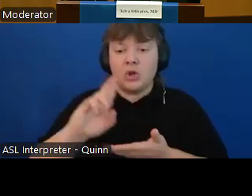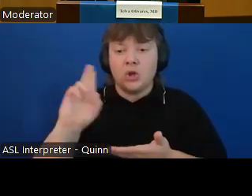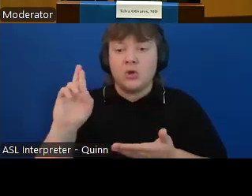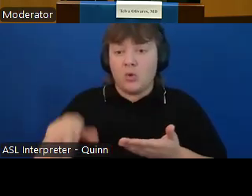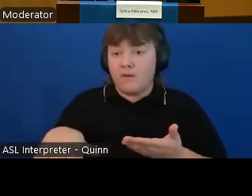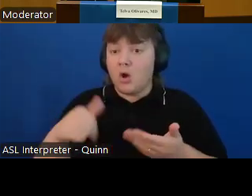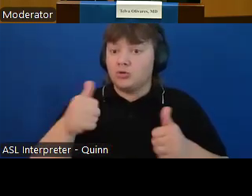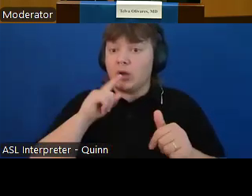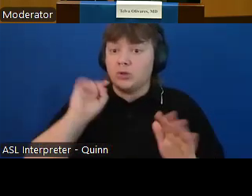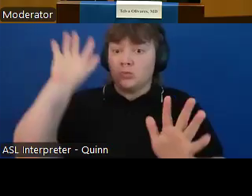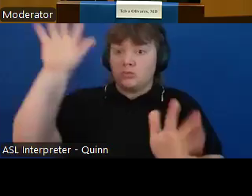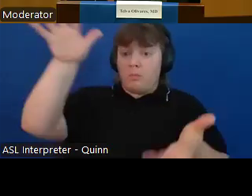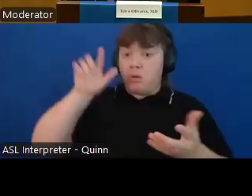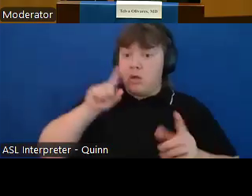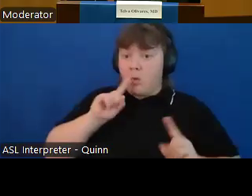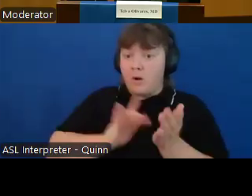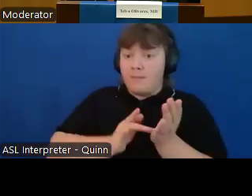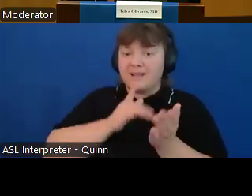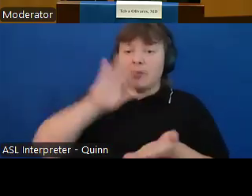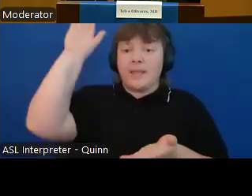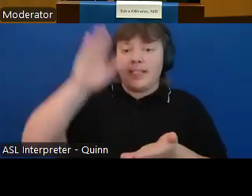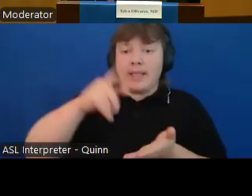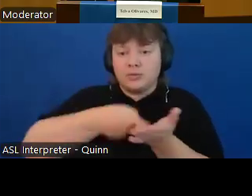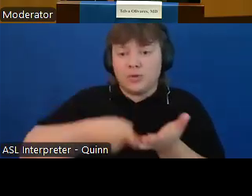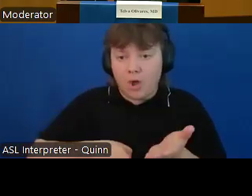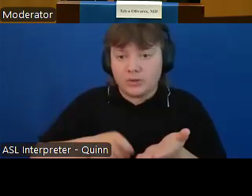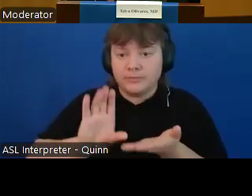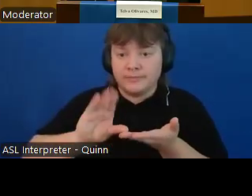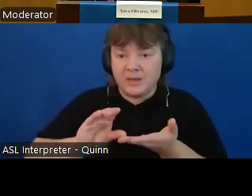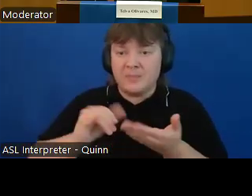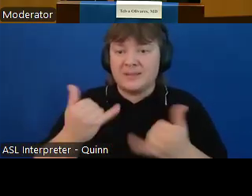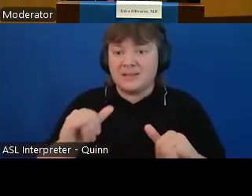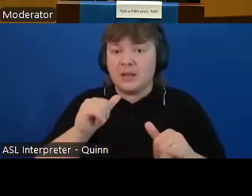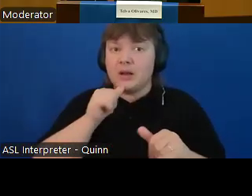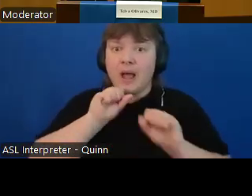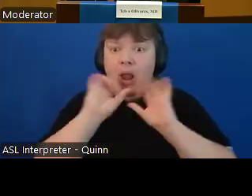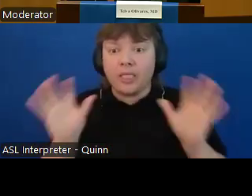these medications that will be less expensive and yet still not trivial. And the patient has